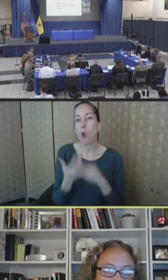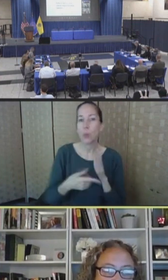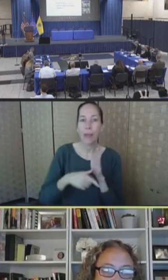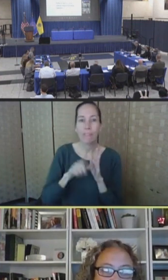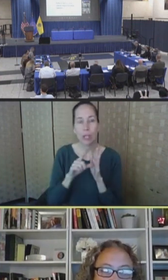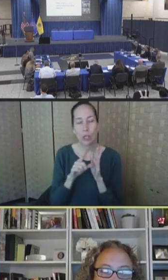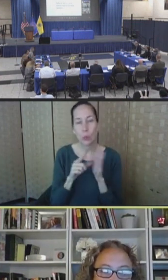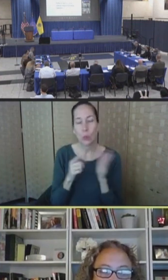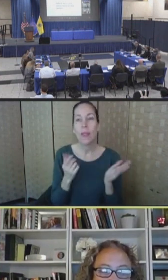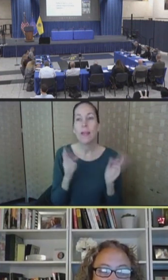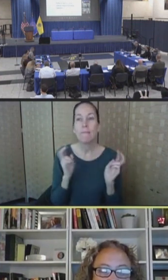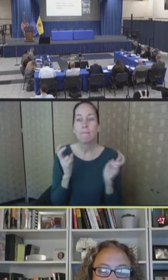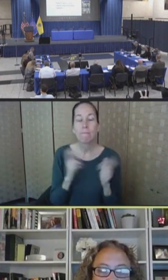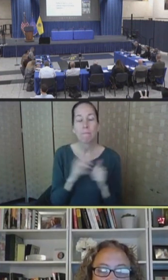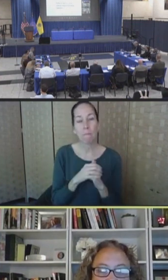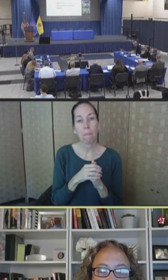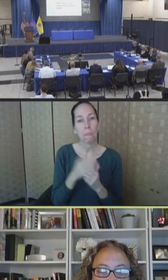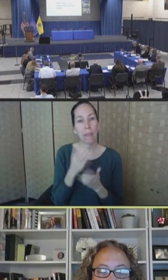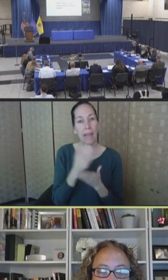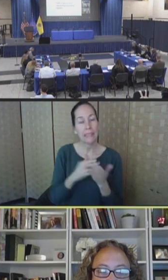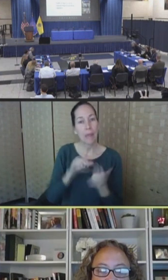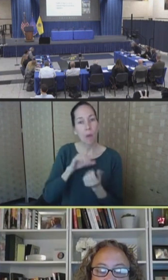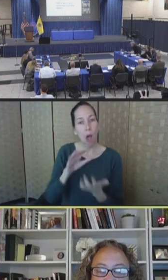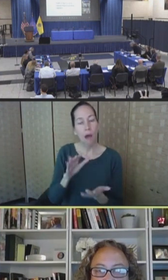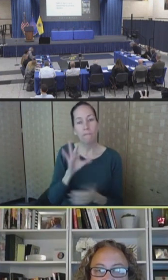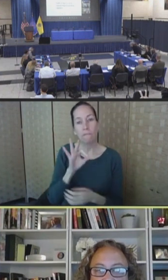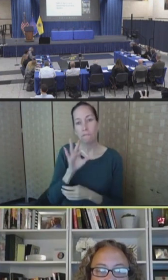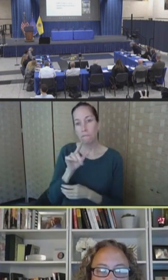Some that are addressing offering flu vaccine and COVID vaccine together